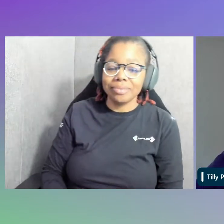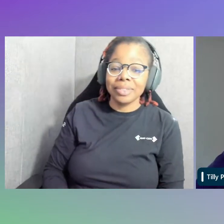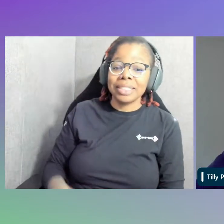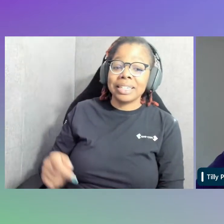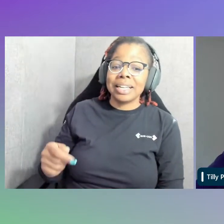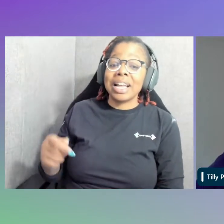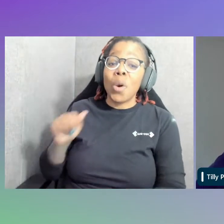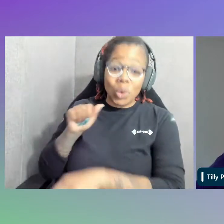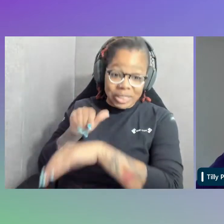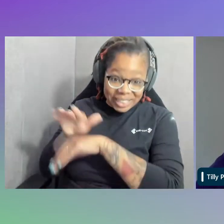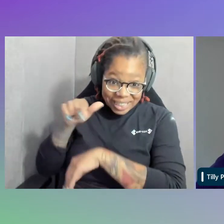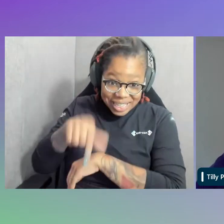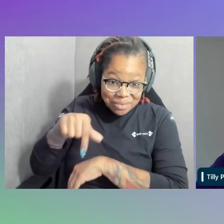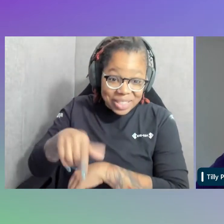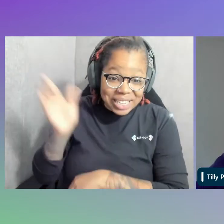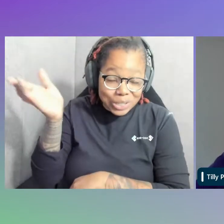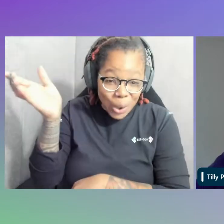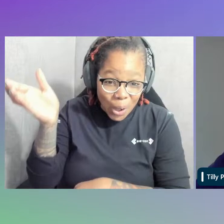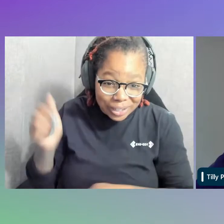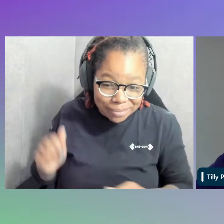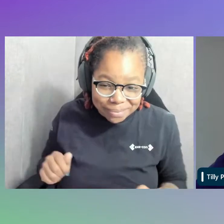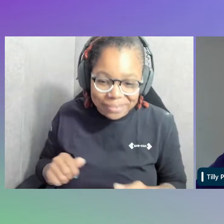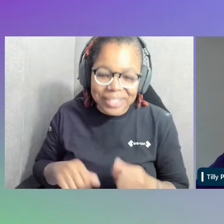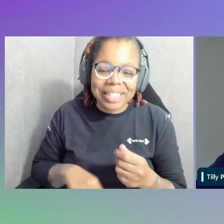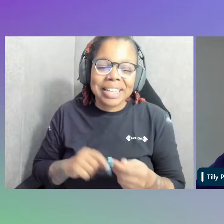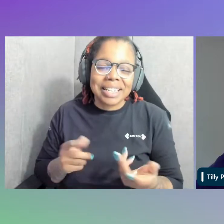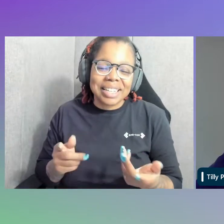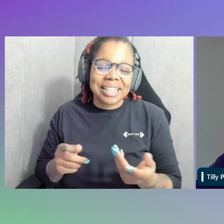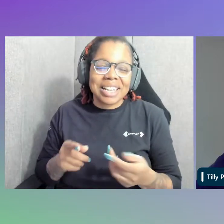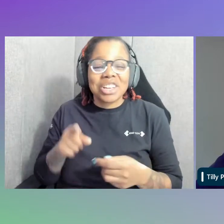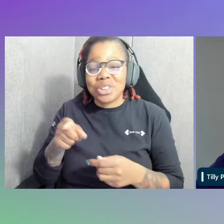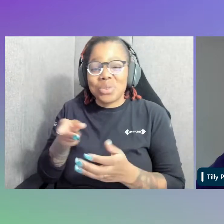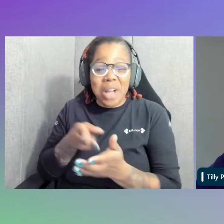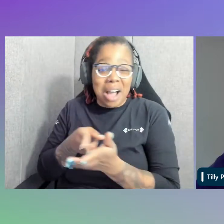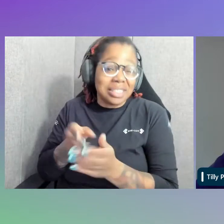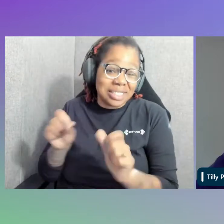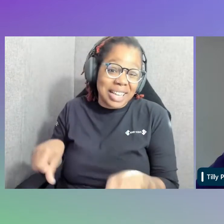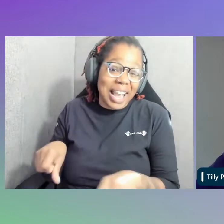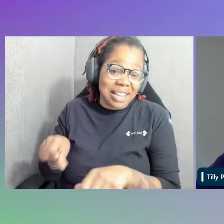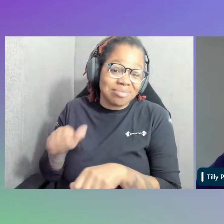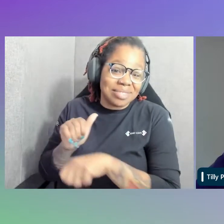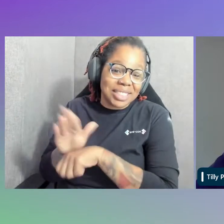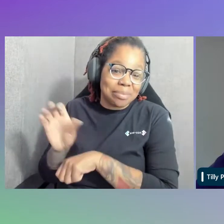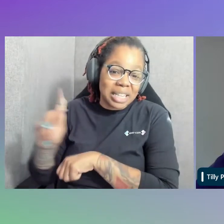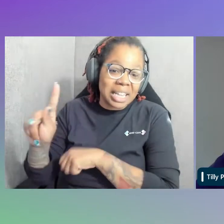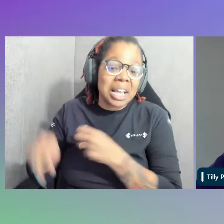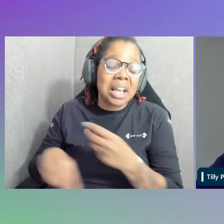this talk. Um, but but I mean, you honestly can. Um, but they